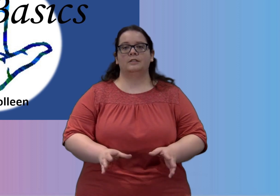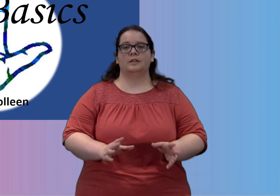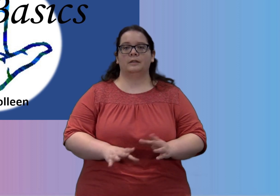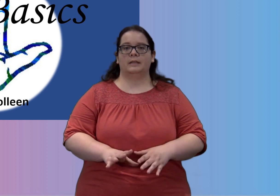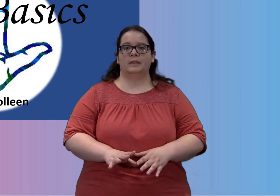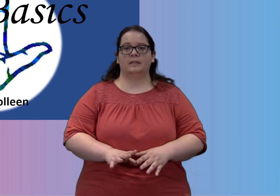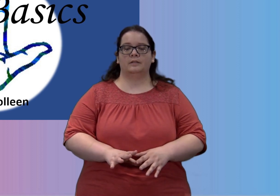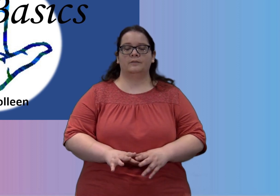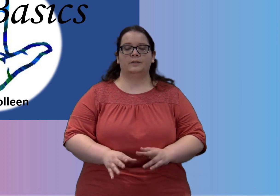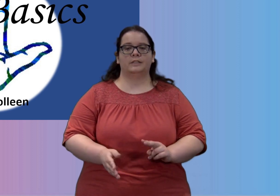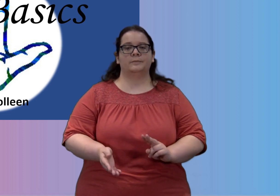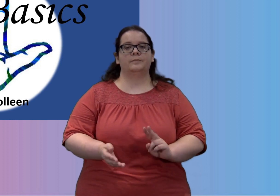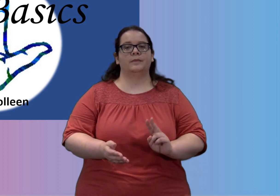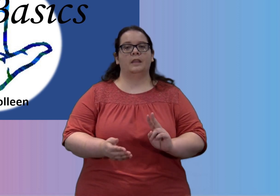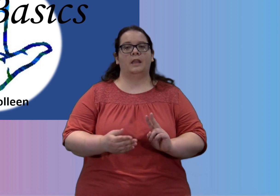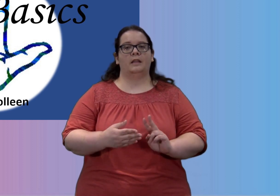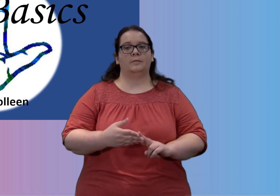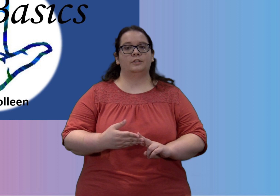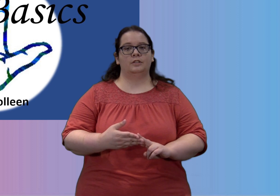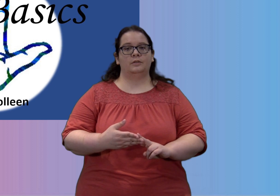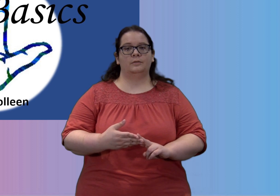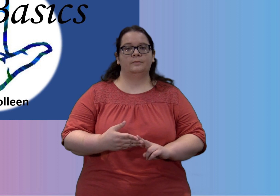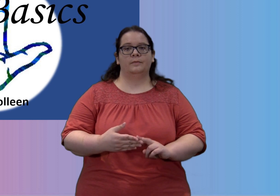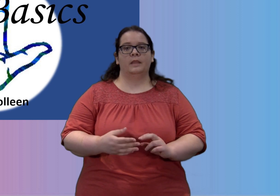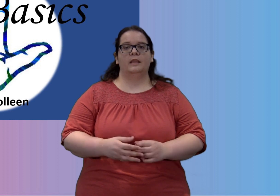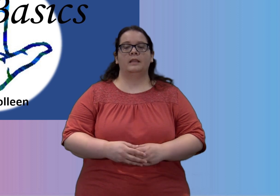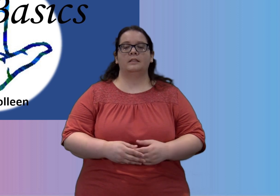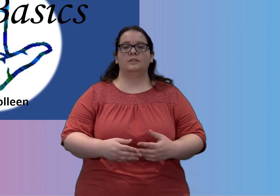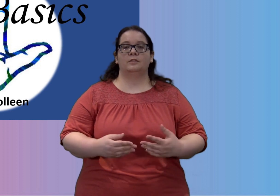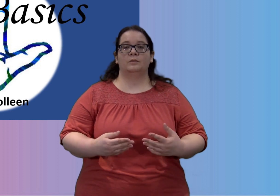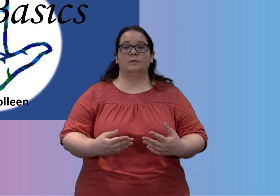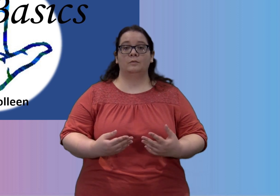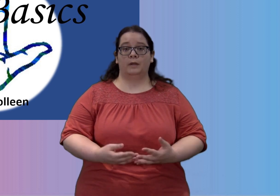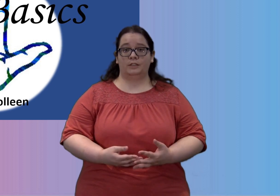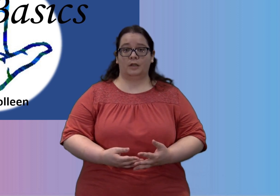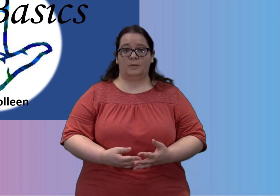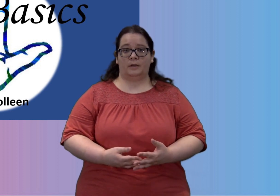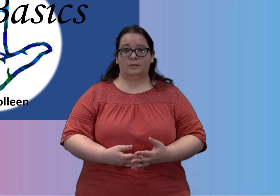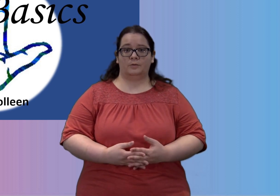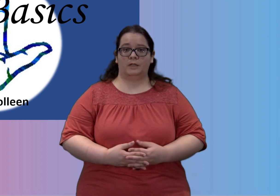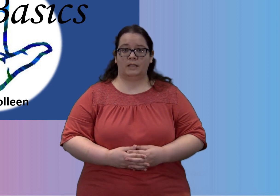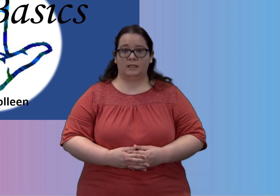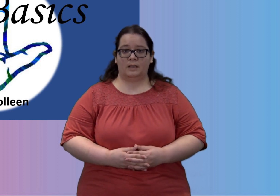so it can be a little confusing; and number two is to raise your eyebrows when asking